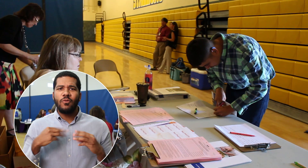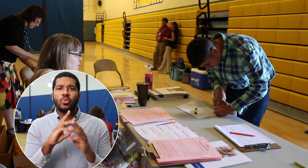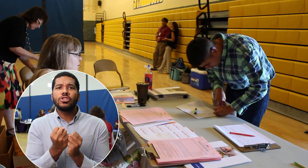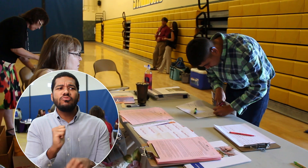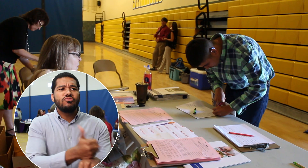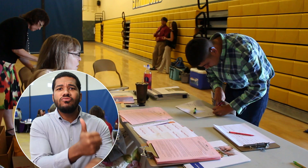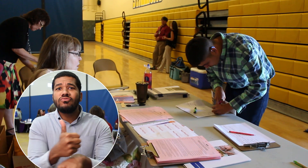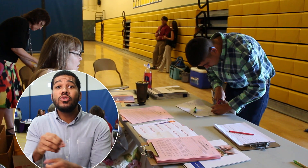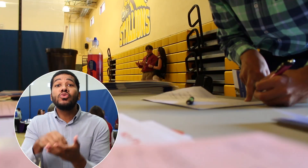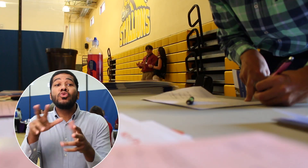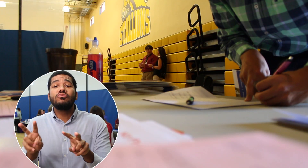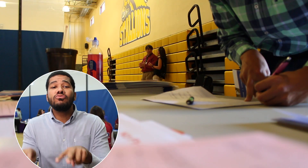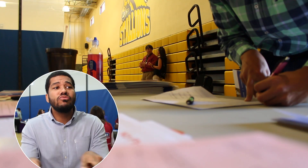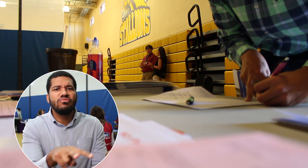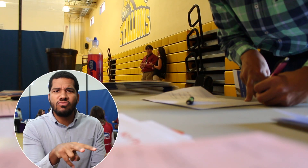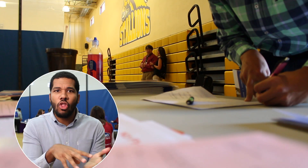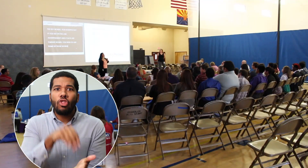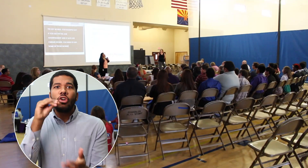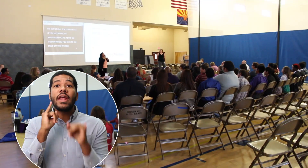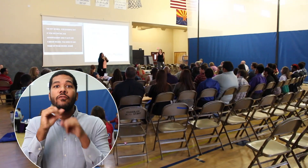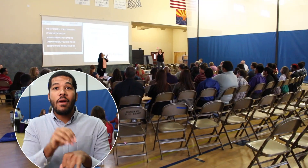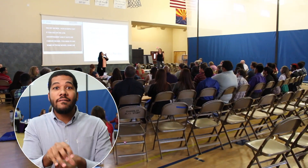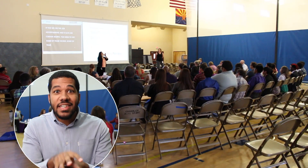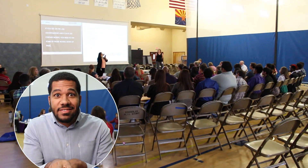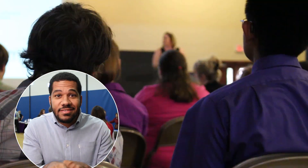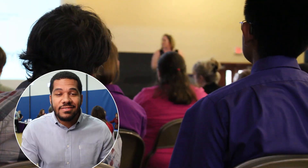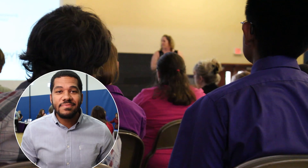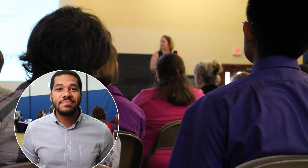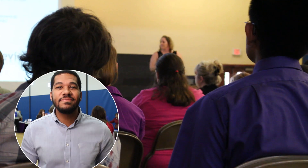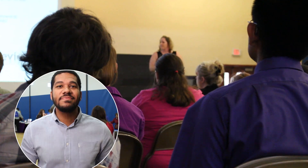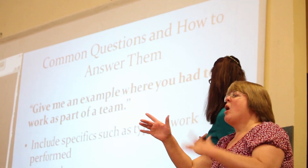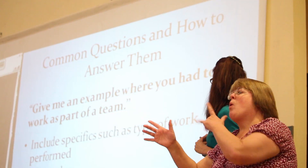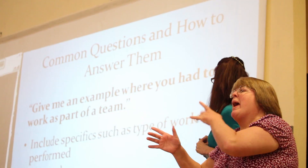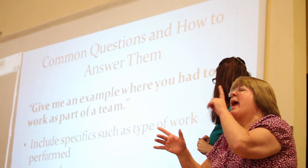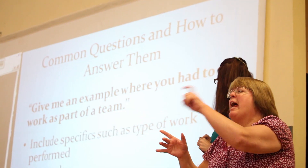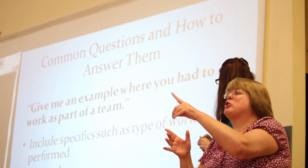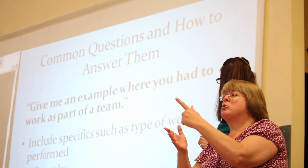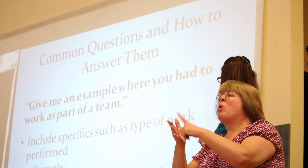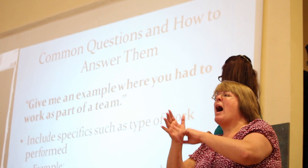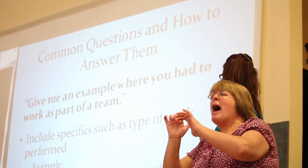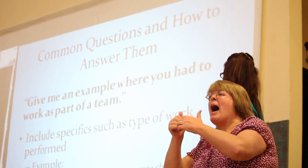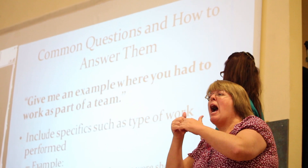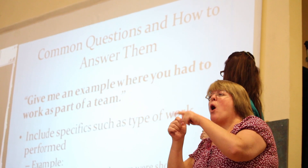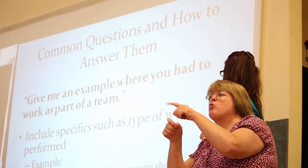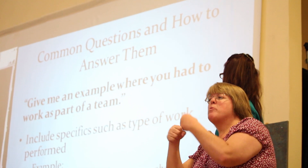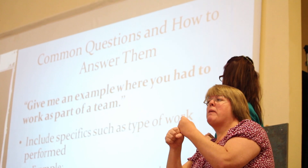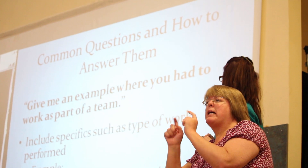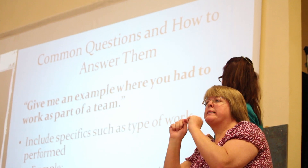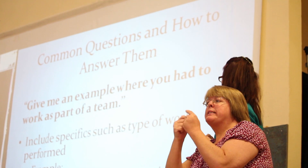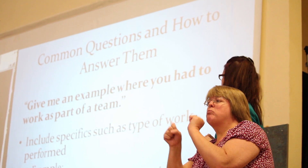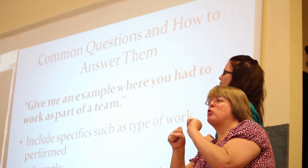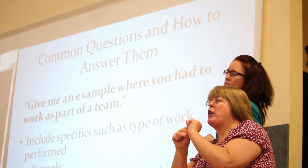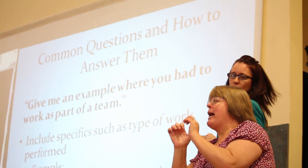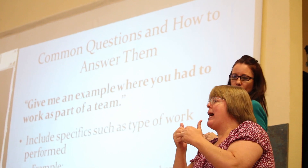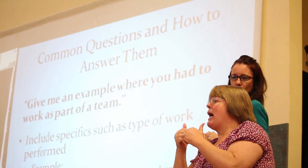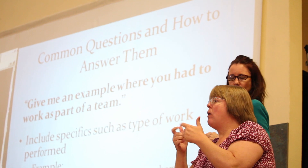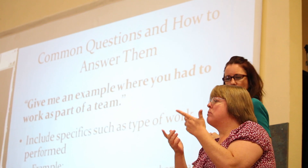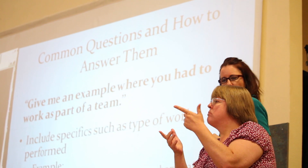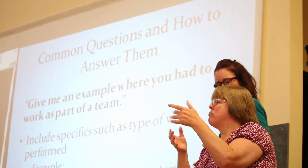They checked in for a morning of workshops. Where they learned interviewing tips... "Alright, so suppose that your boss asks you how you work in a team.